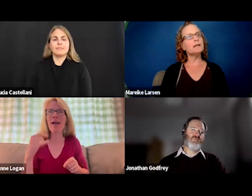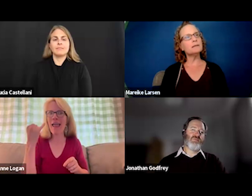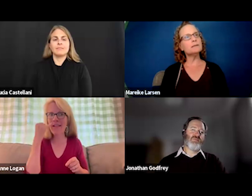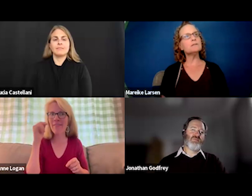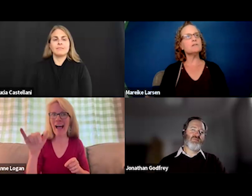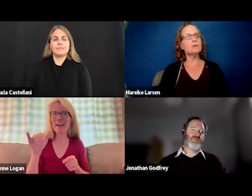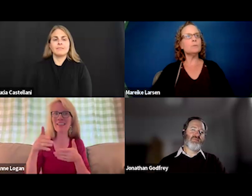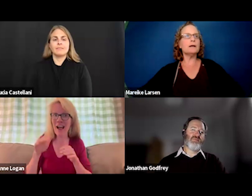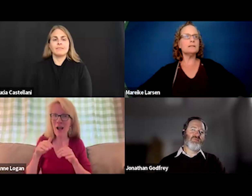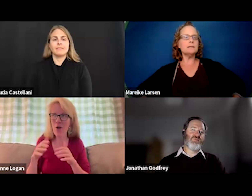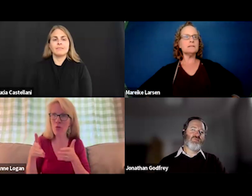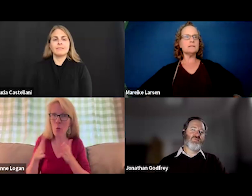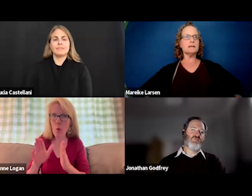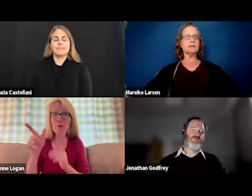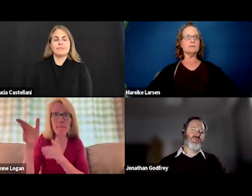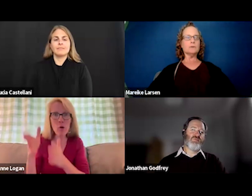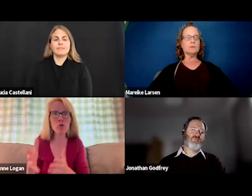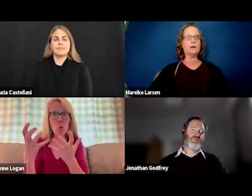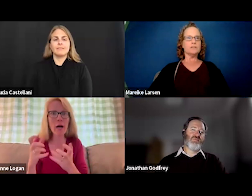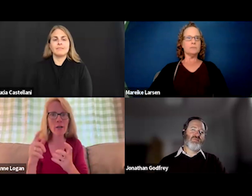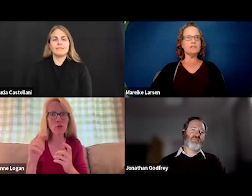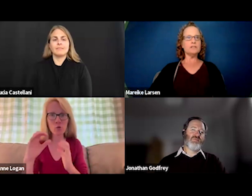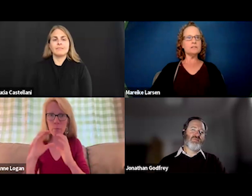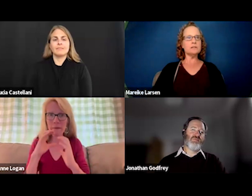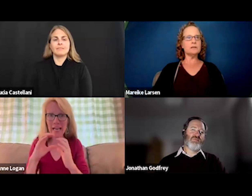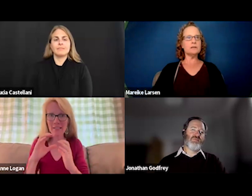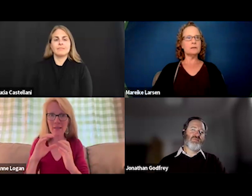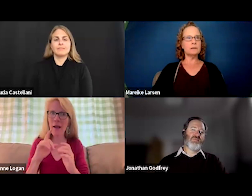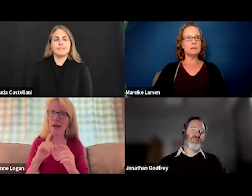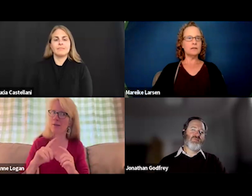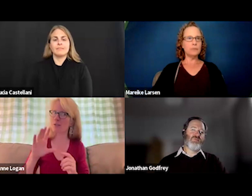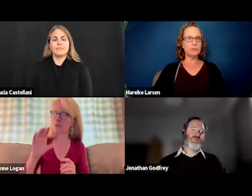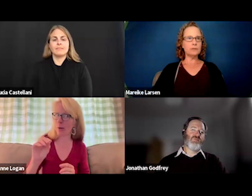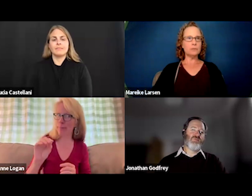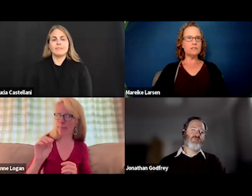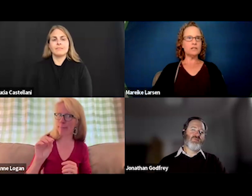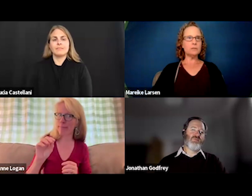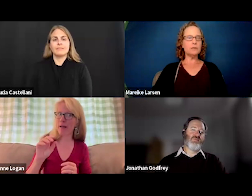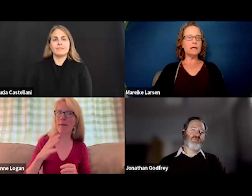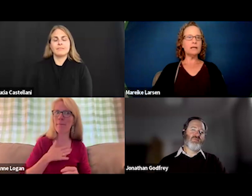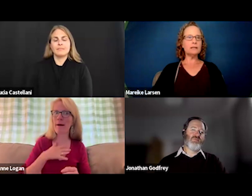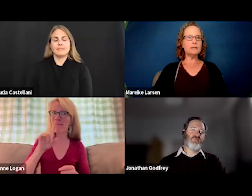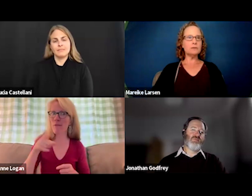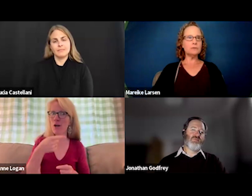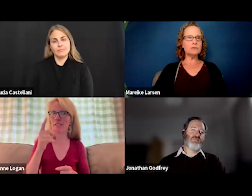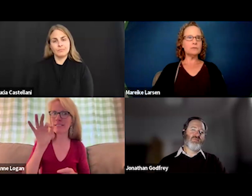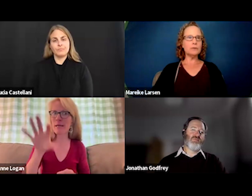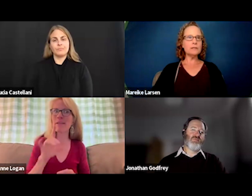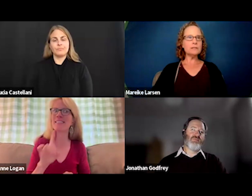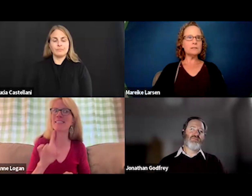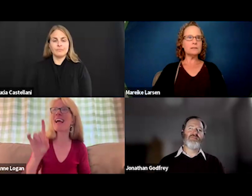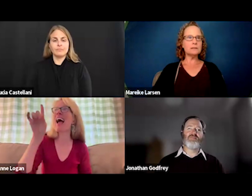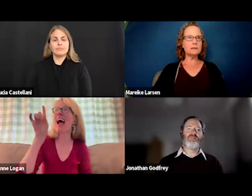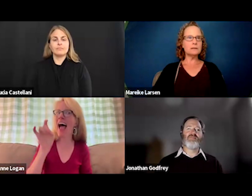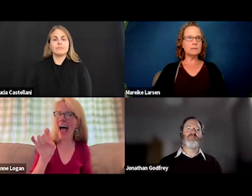But that is a slower process, and it requires some patience. If a person wants to communicate and they don't use their voice,